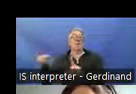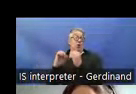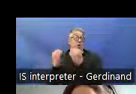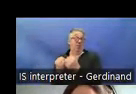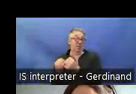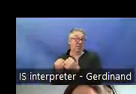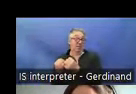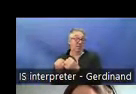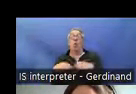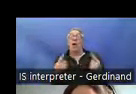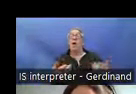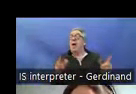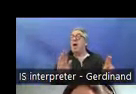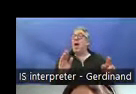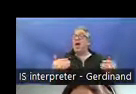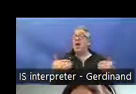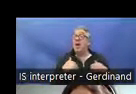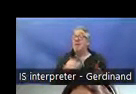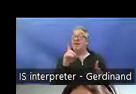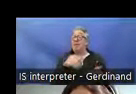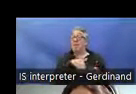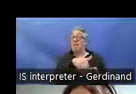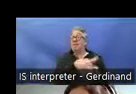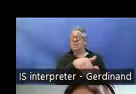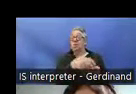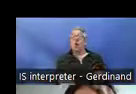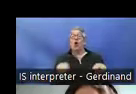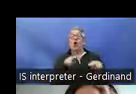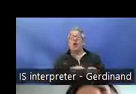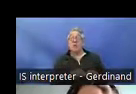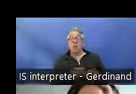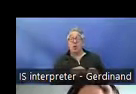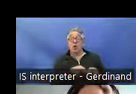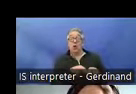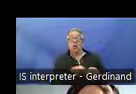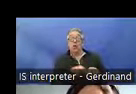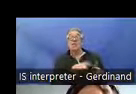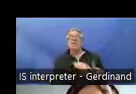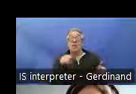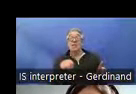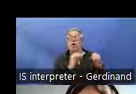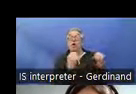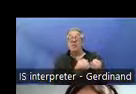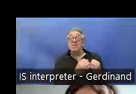There's database on the National Statistic Office, in general, but it'd potentially help